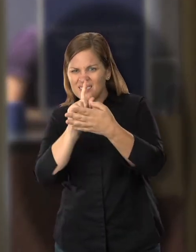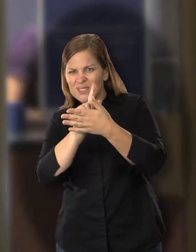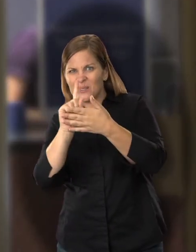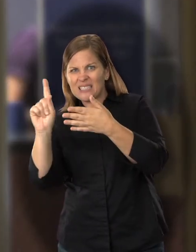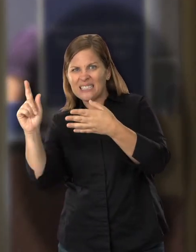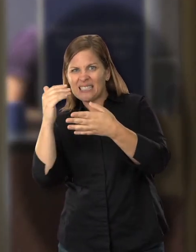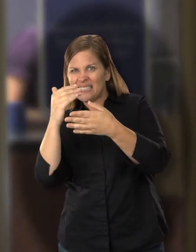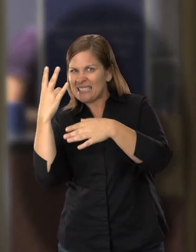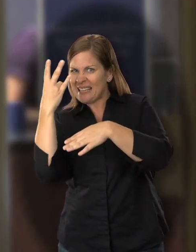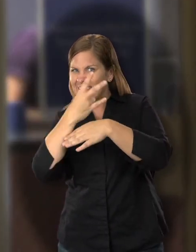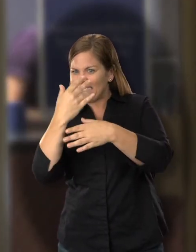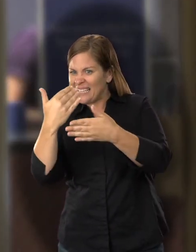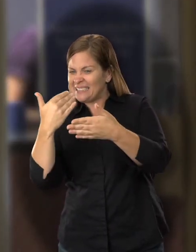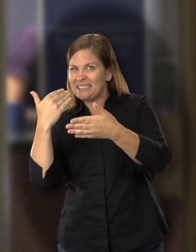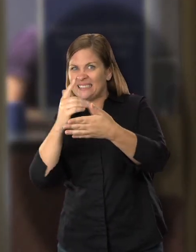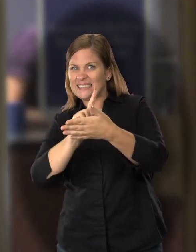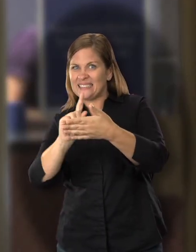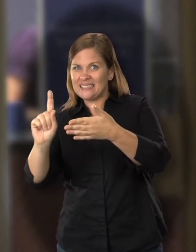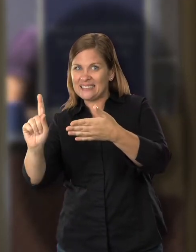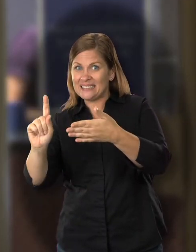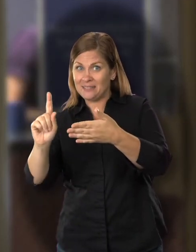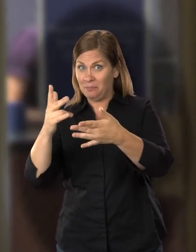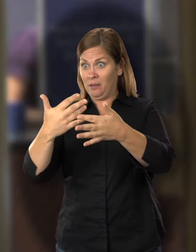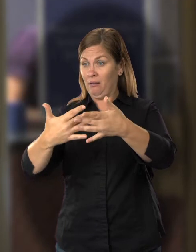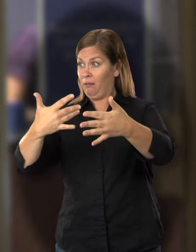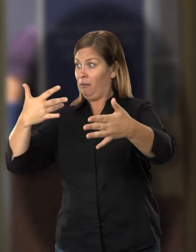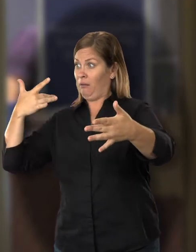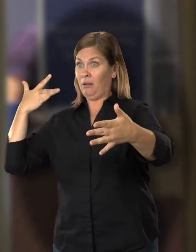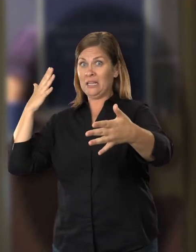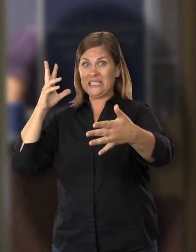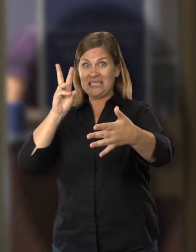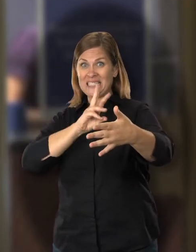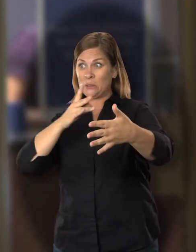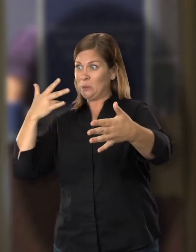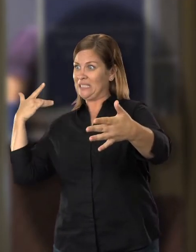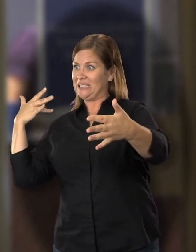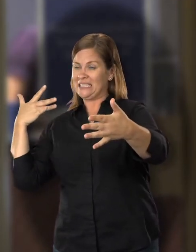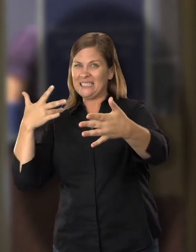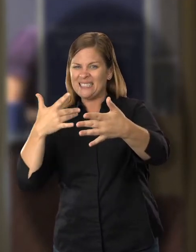You'll find that the process is simplest if you go 1-7 days before the election.